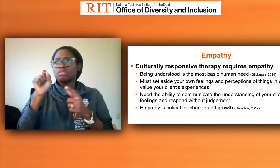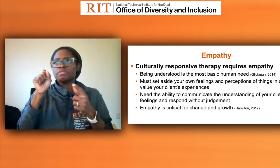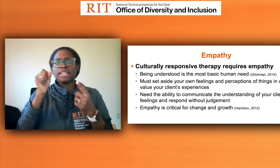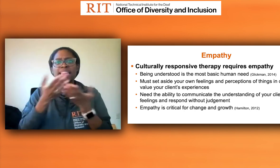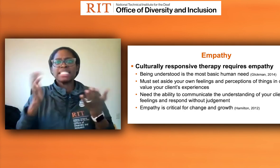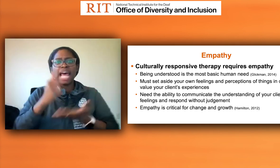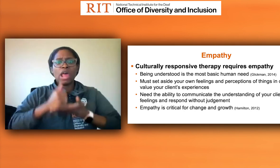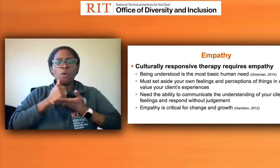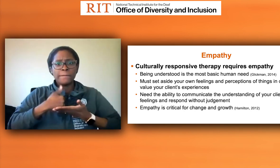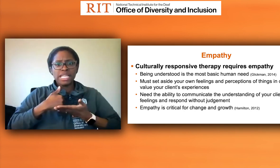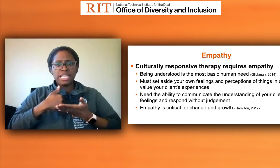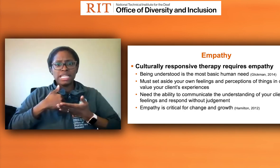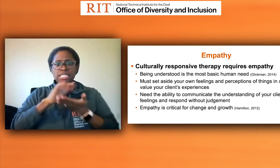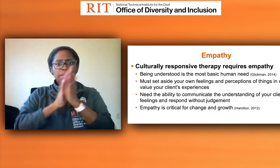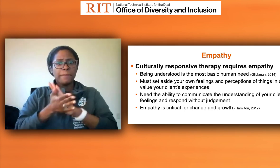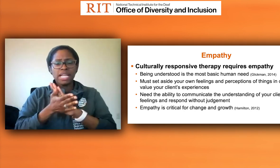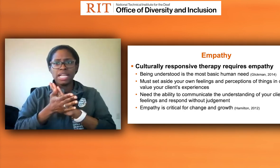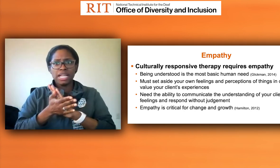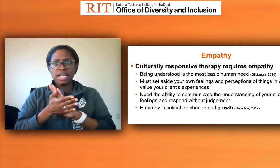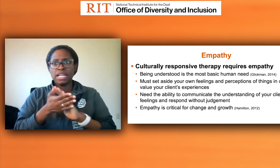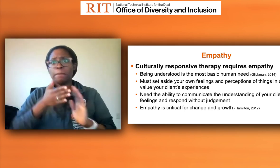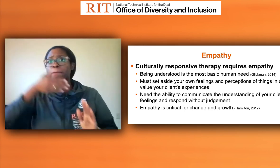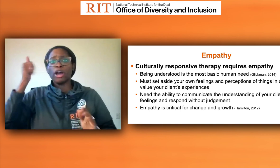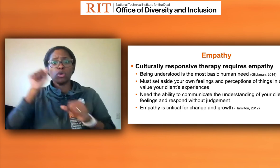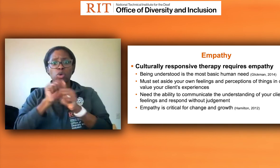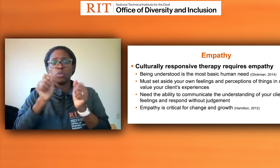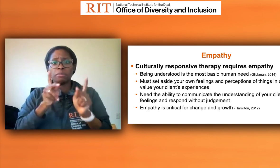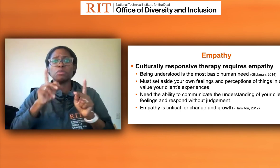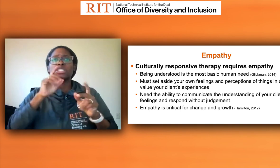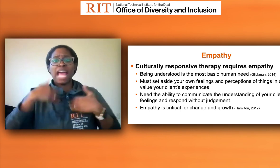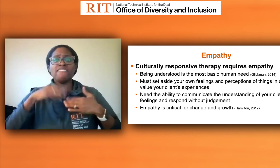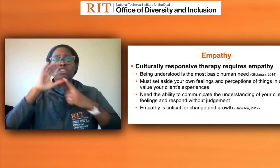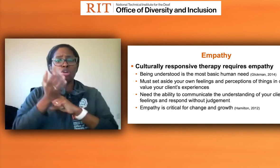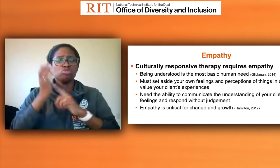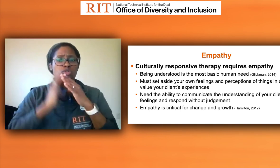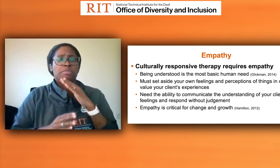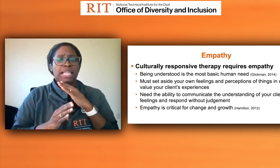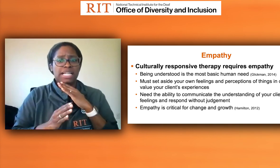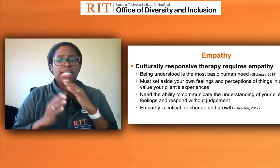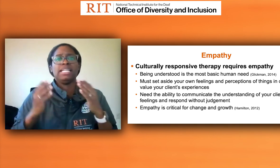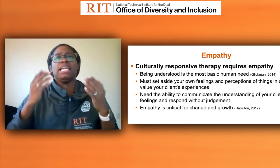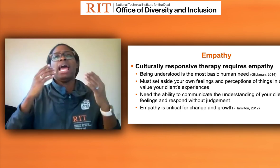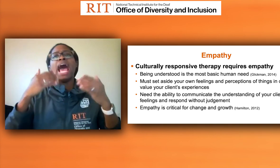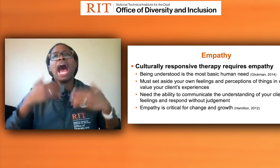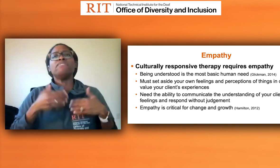One of the absolute best tools that has helped me get through this time and help others and myself work better with individuals